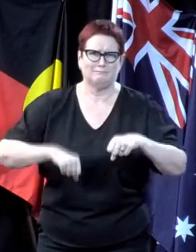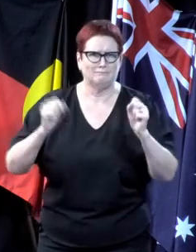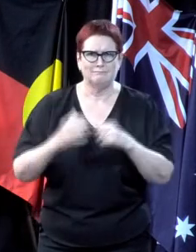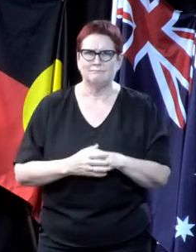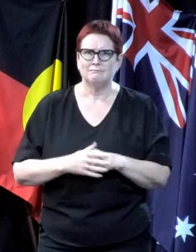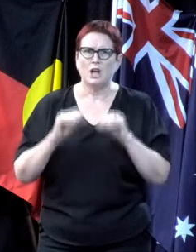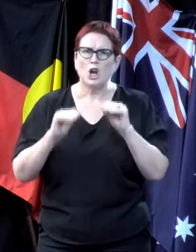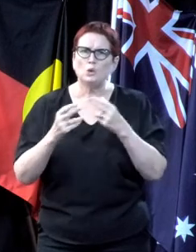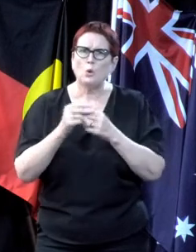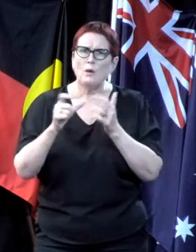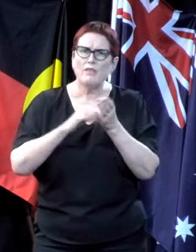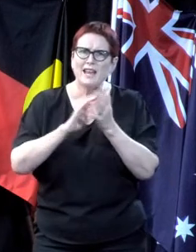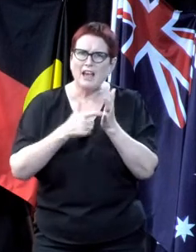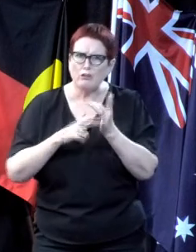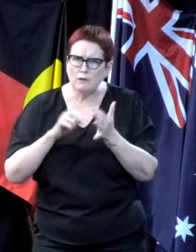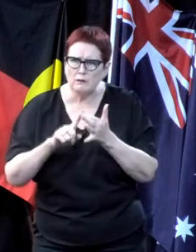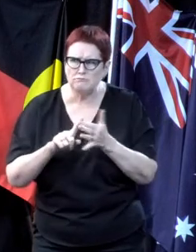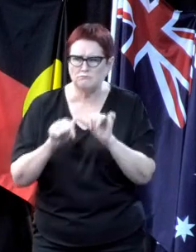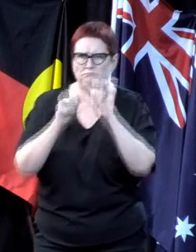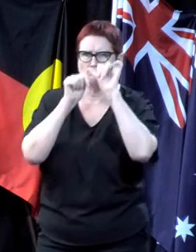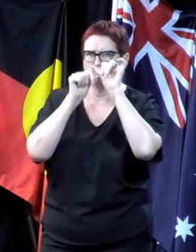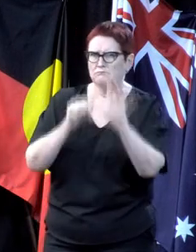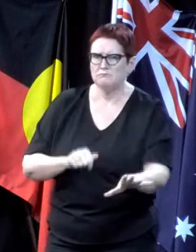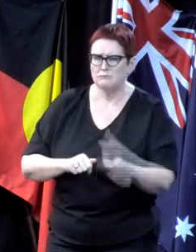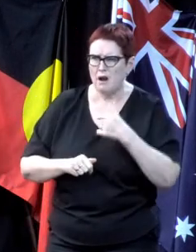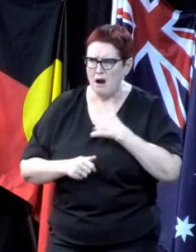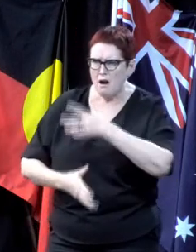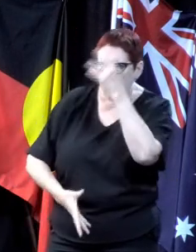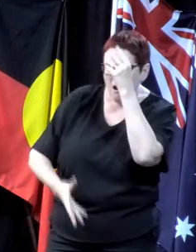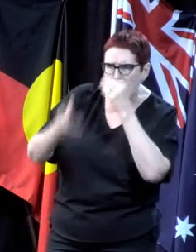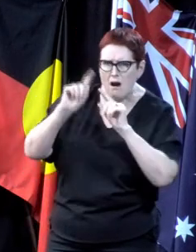I learnt many, many strategies around managing behaviours of students with